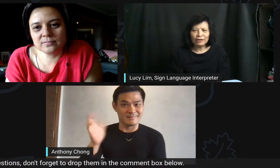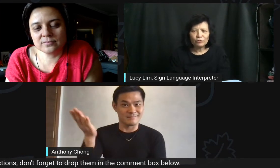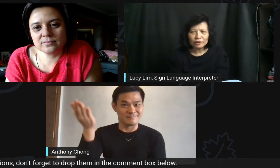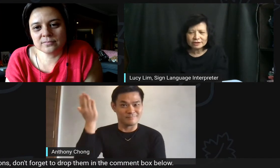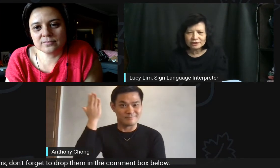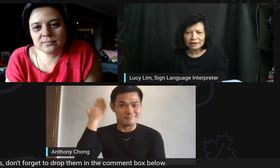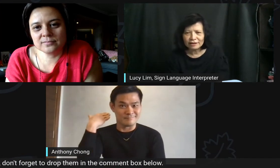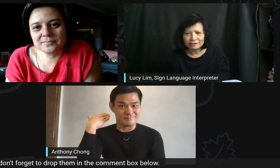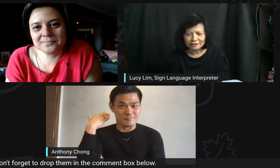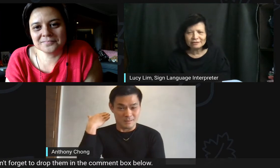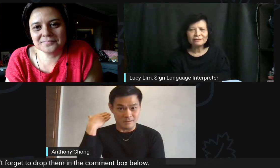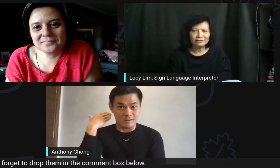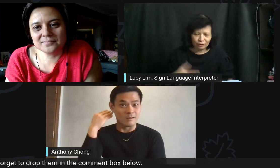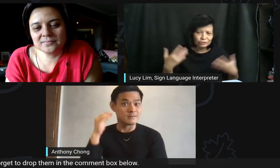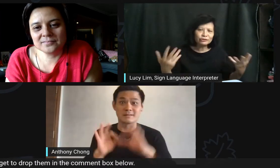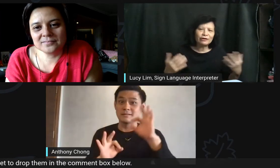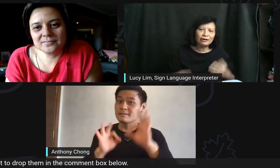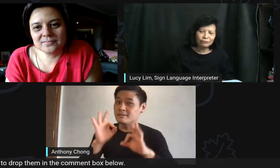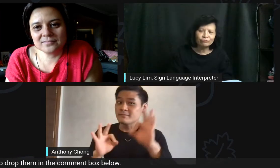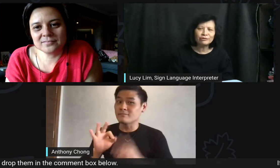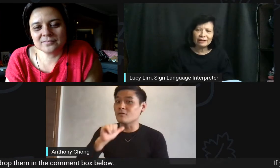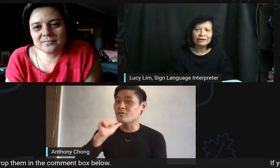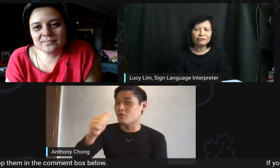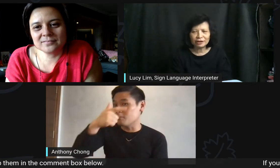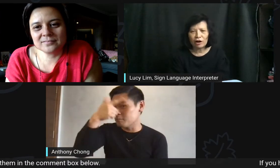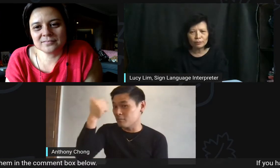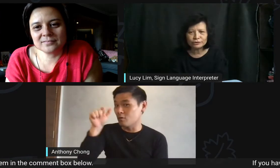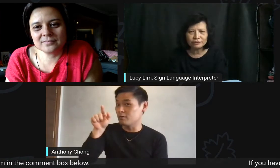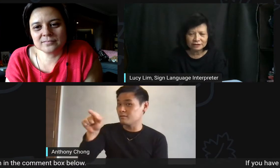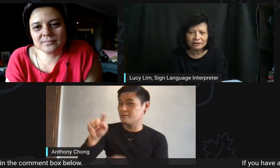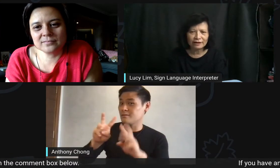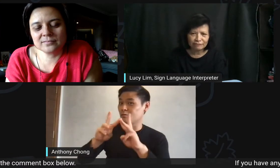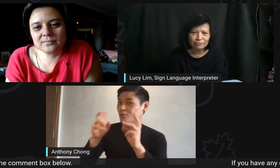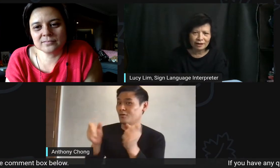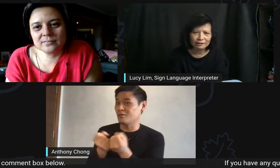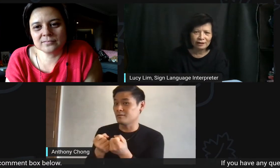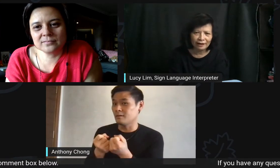It was also a really great opportunity that I met Ellaine